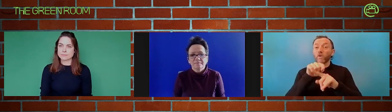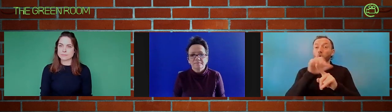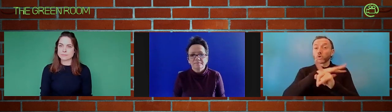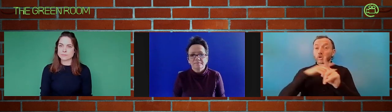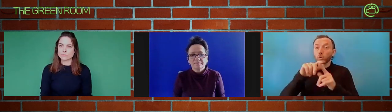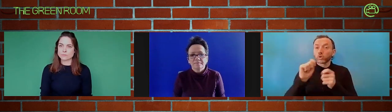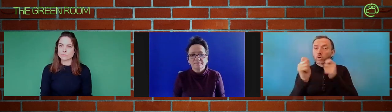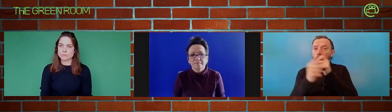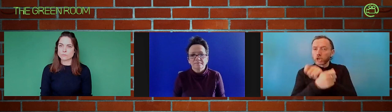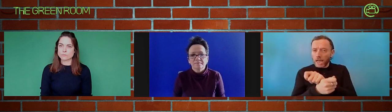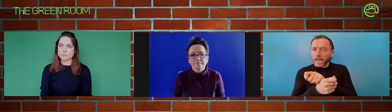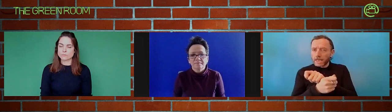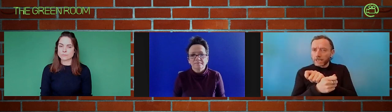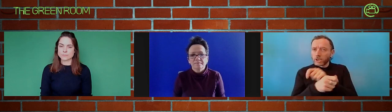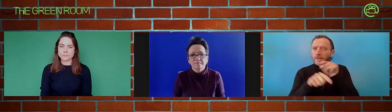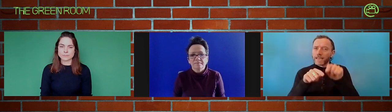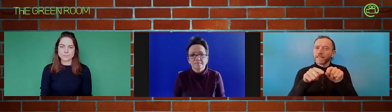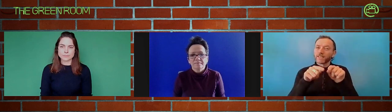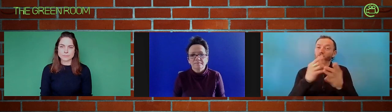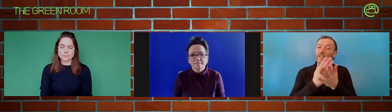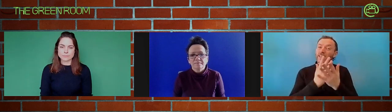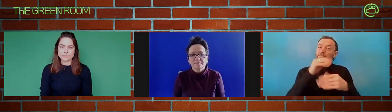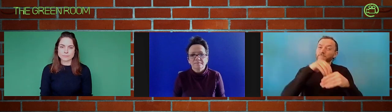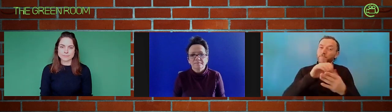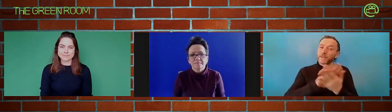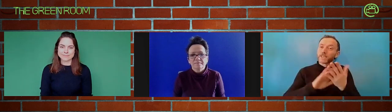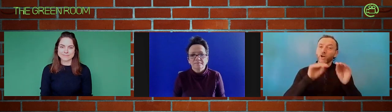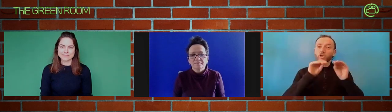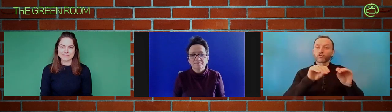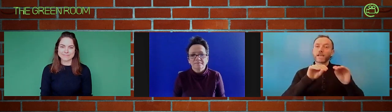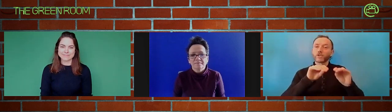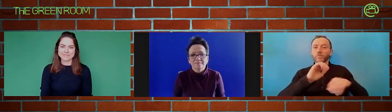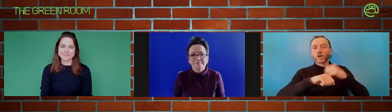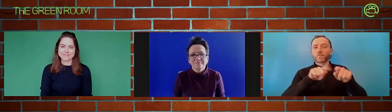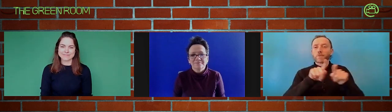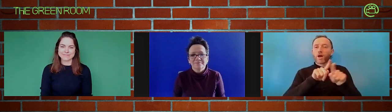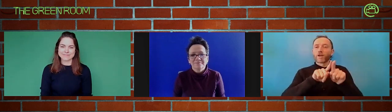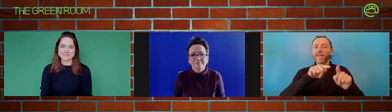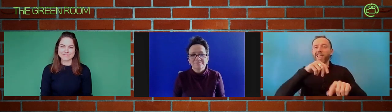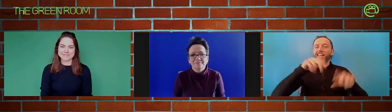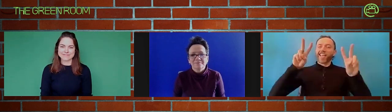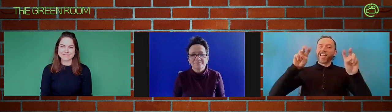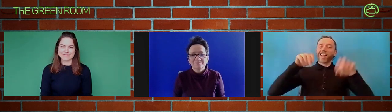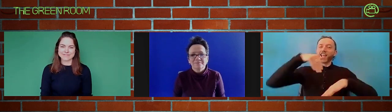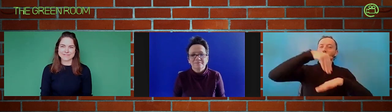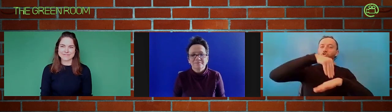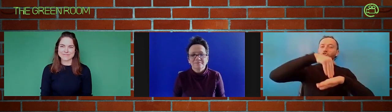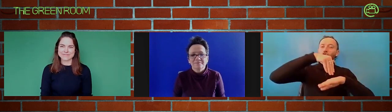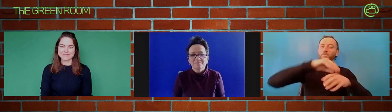Its about training people to be troublemakers So it looks like an excellent course. So that may